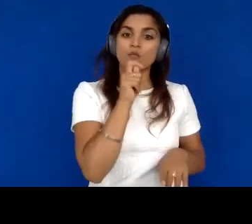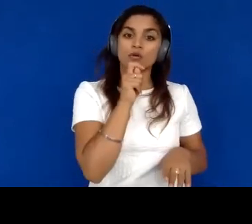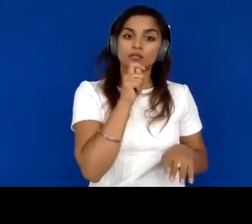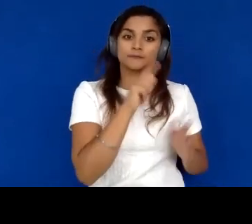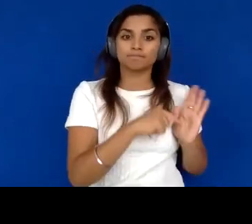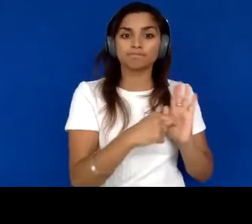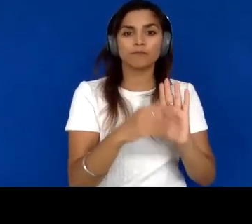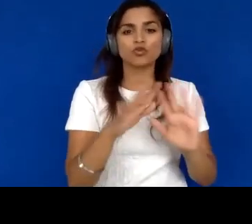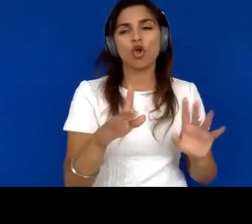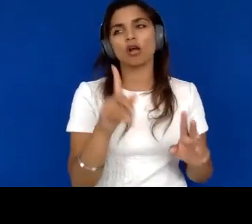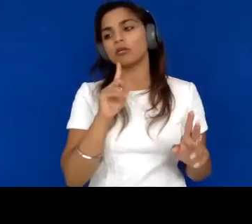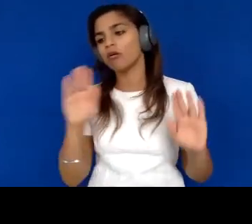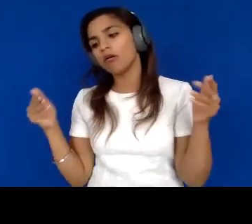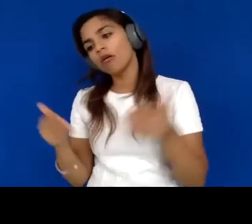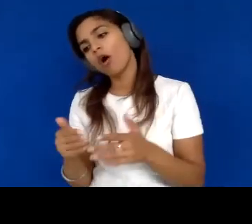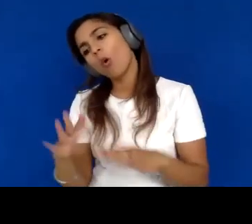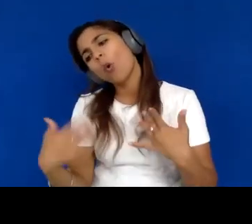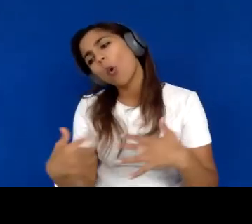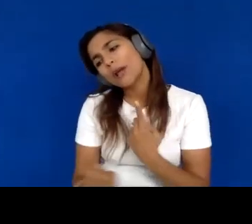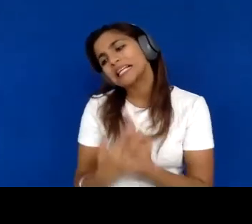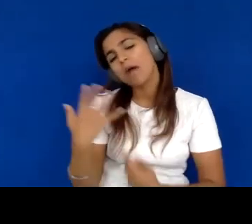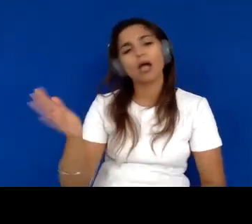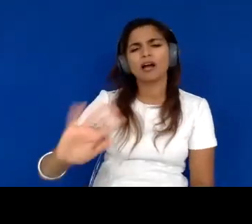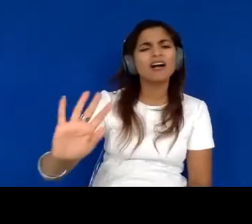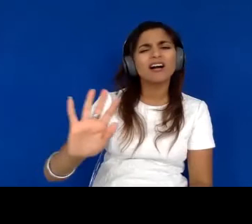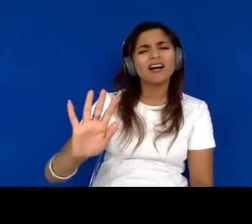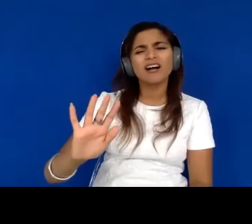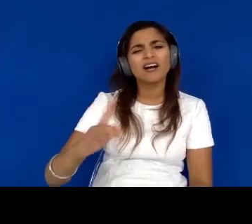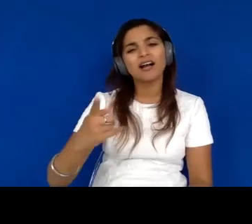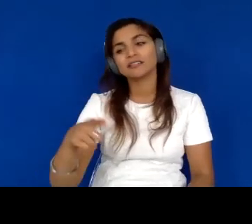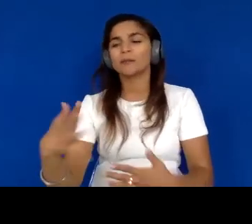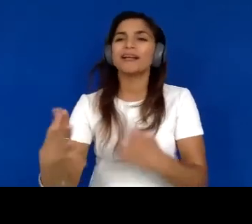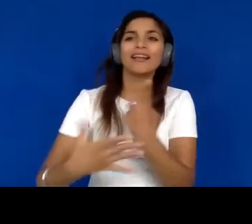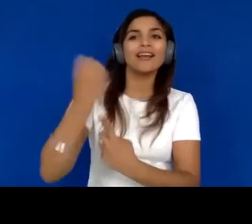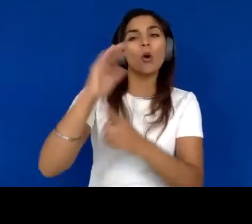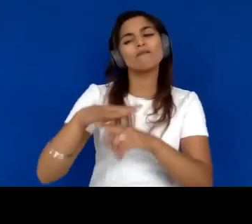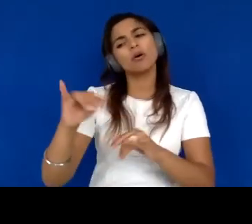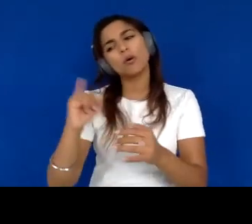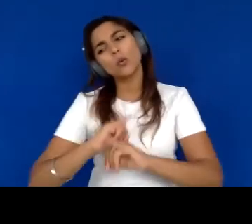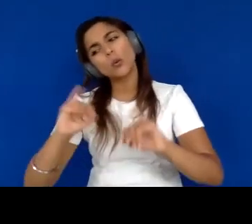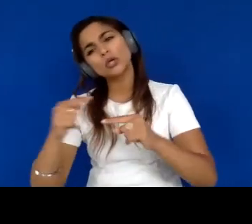trip super trip and the triumph over adversity agendas thank you